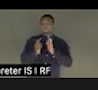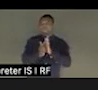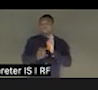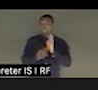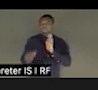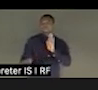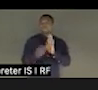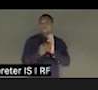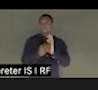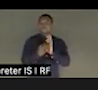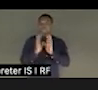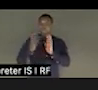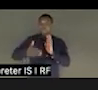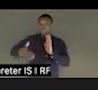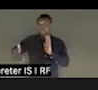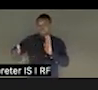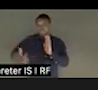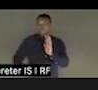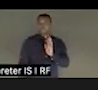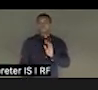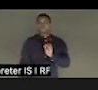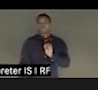criteria that can be used for that purpose.